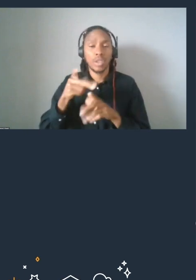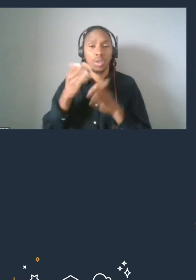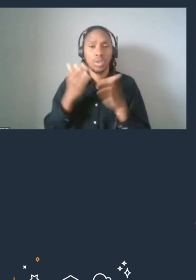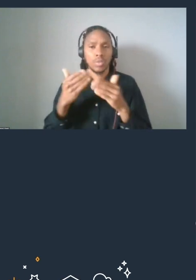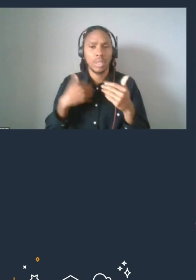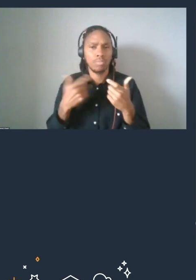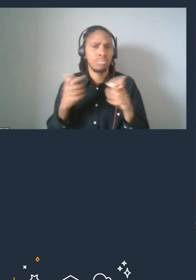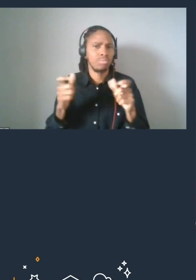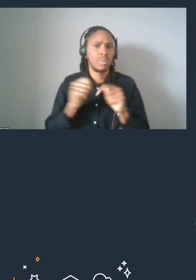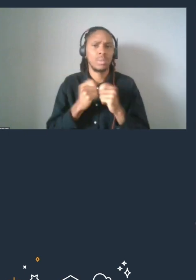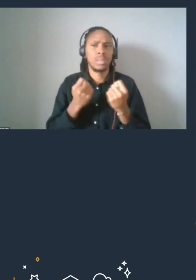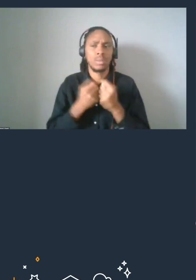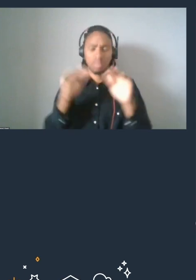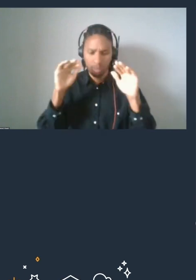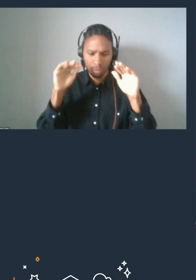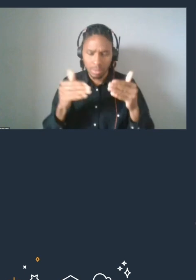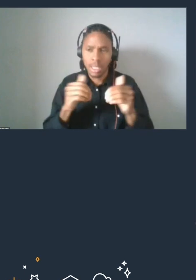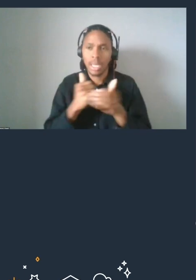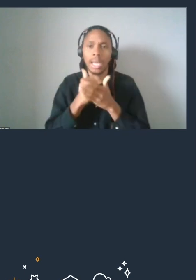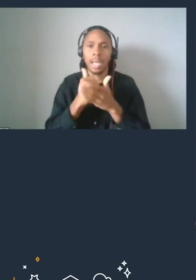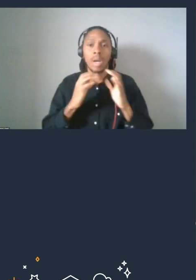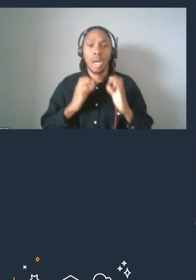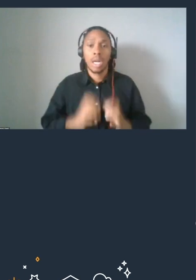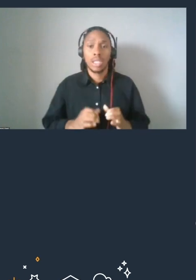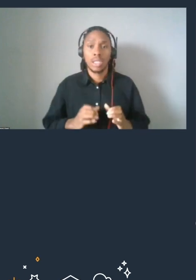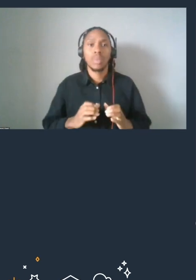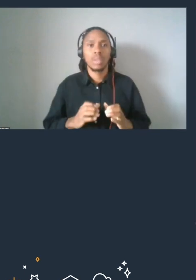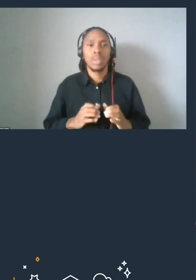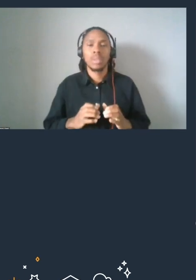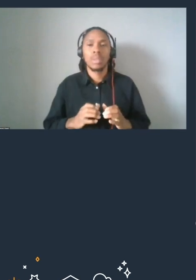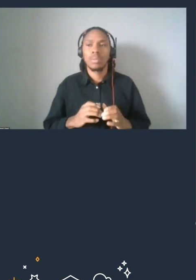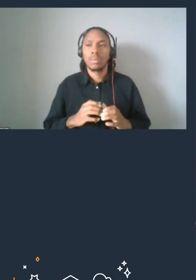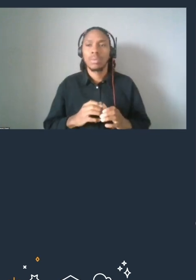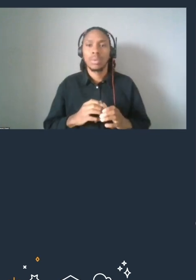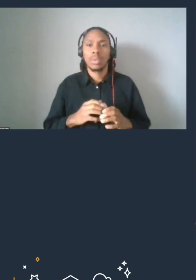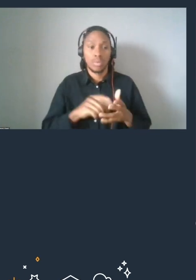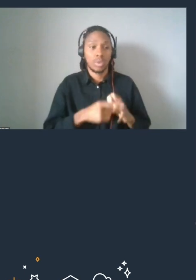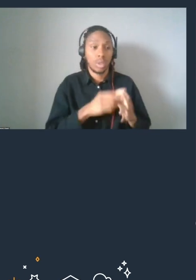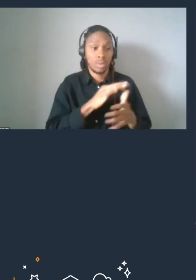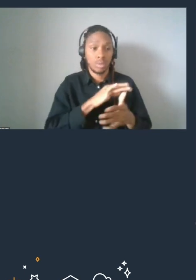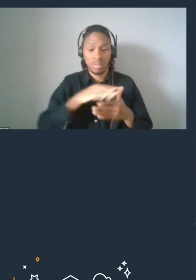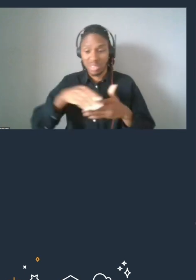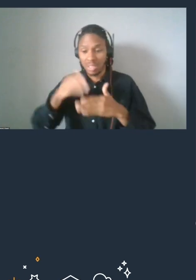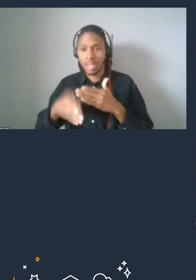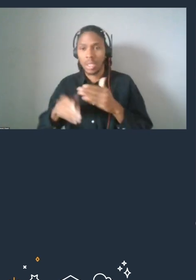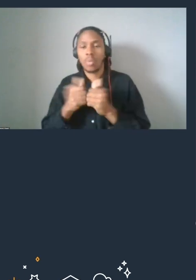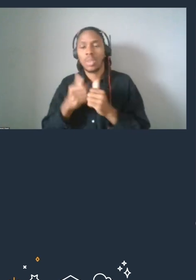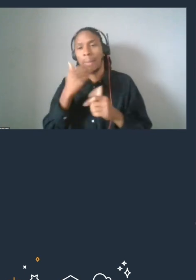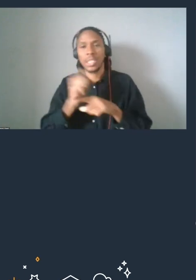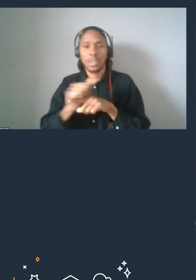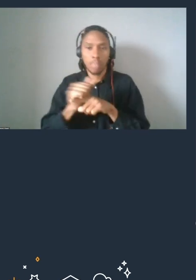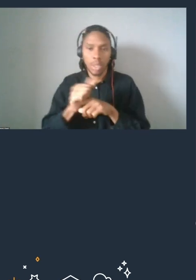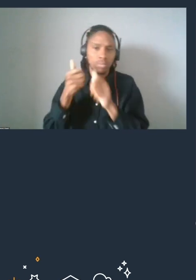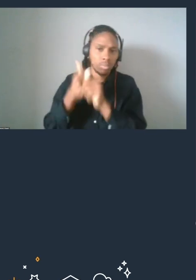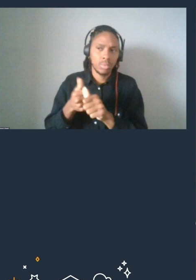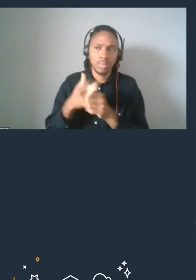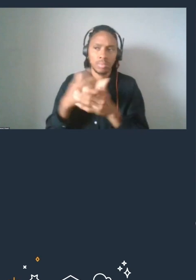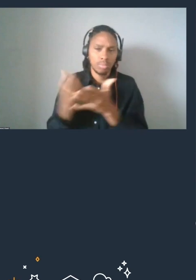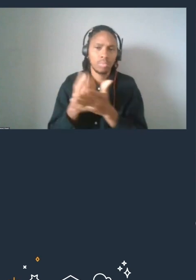are really focused on helping our customers really execute that planning with best practices, and take advantage of all the services that we provide,